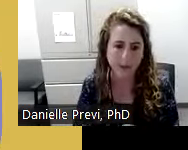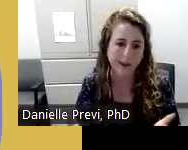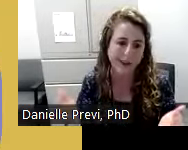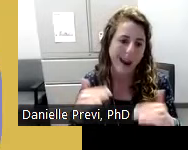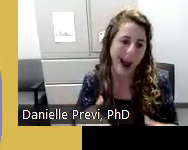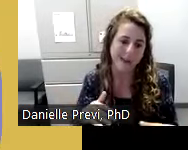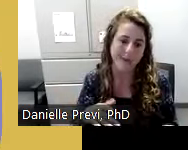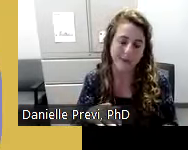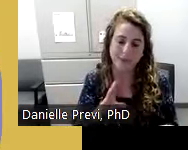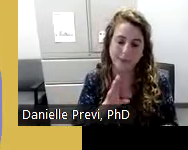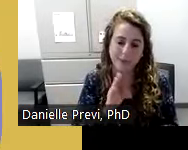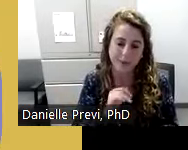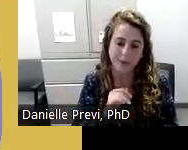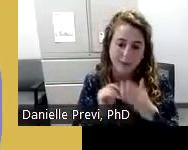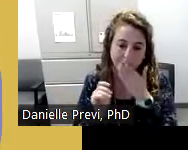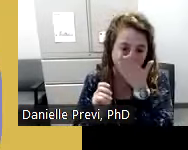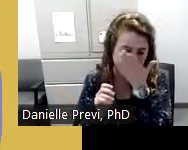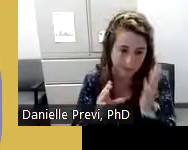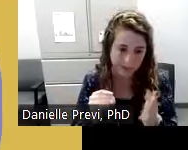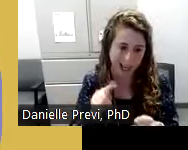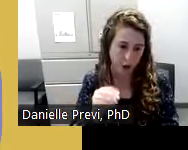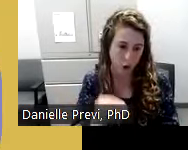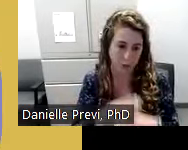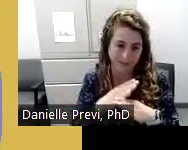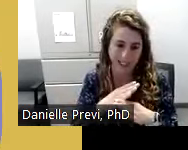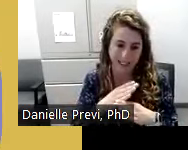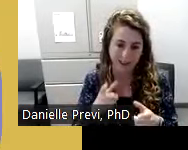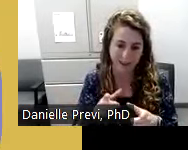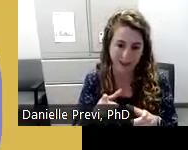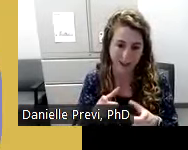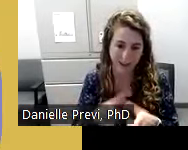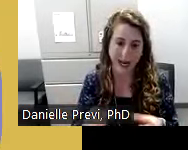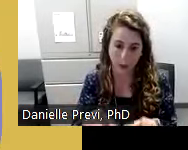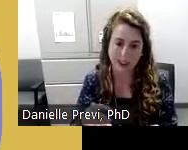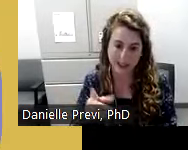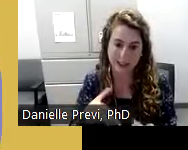predictor, learning a sign language, of written language skills later on. And then, of course,